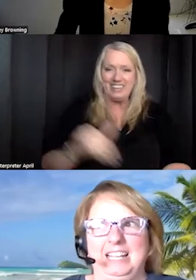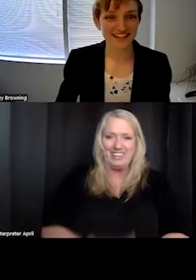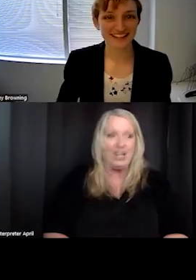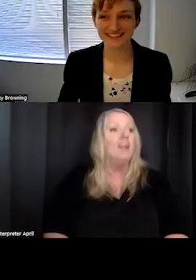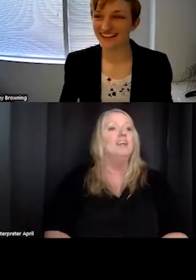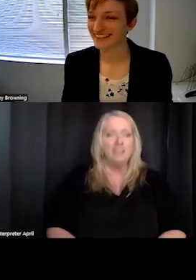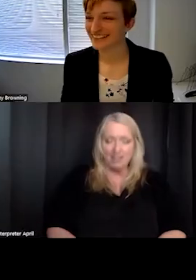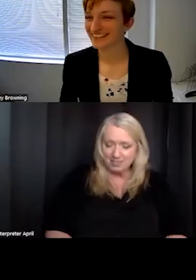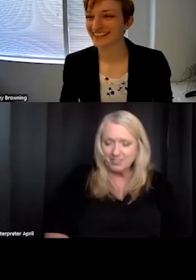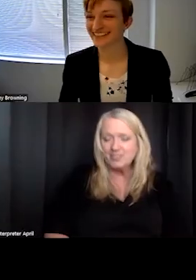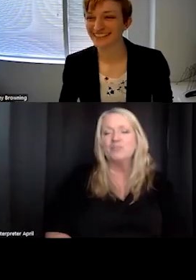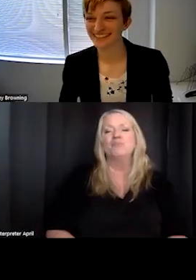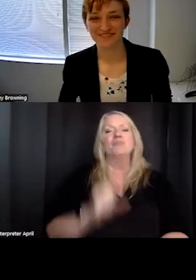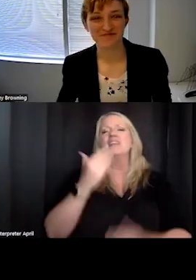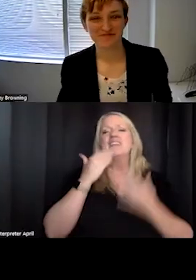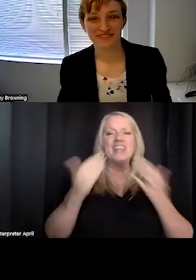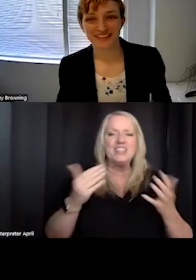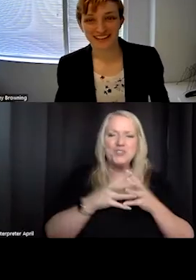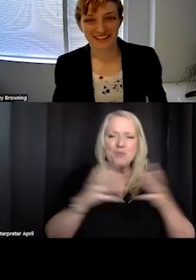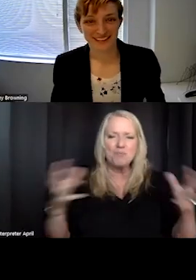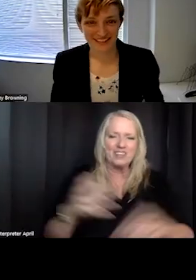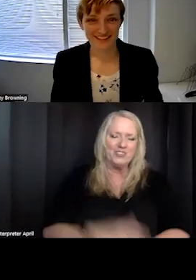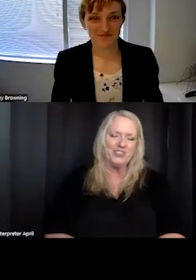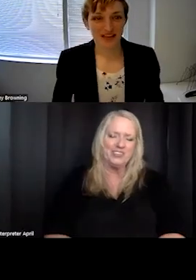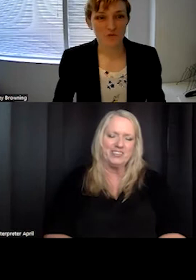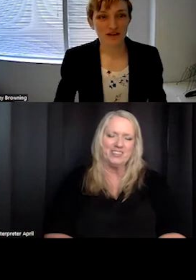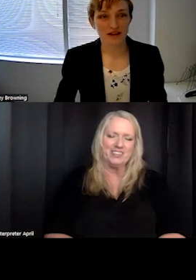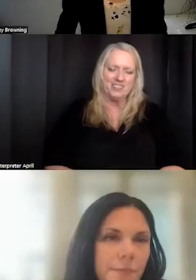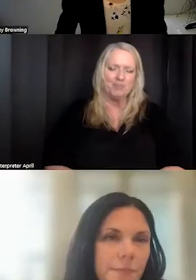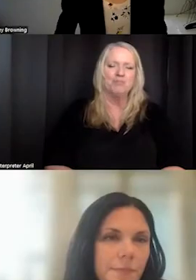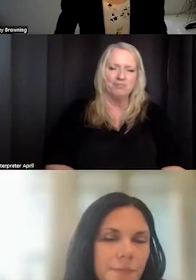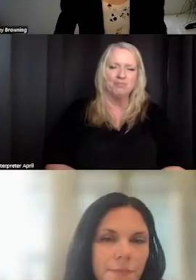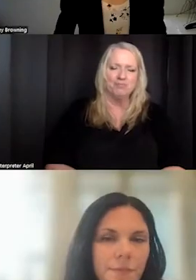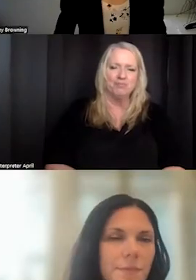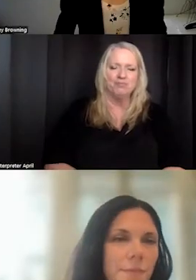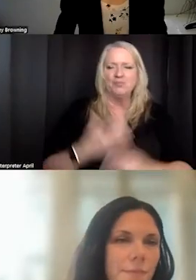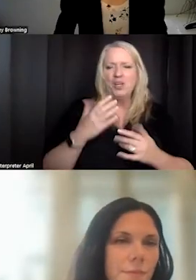THANK YOU SO MUCH. >>> S I WANT TO MOVE US TO THE, CRISIS